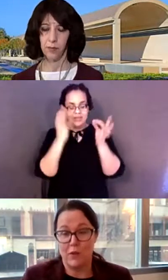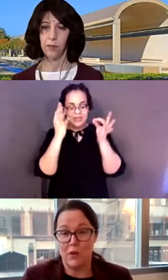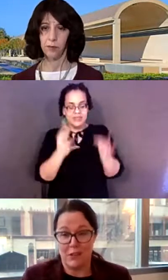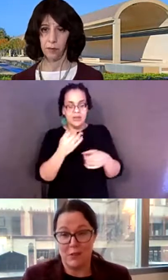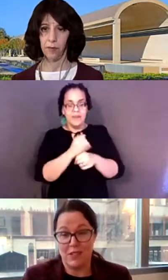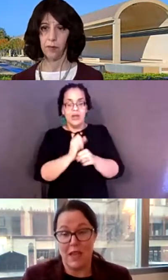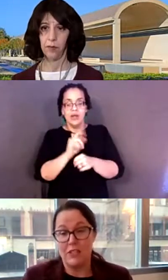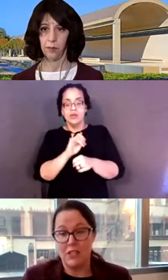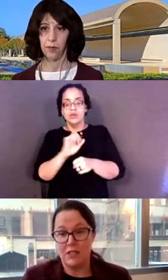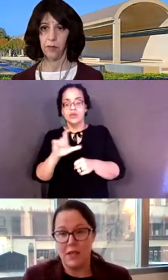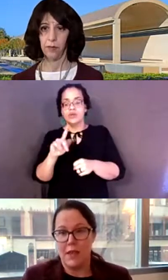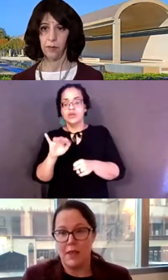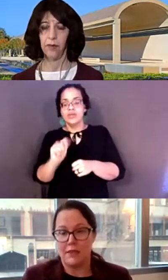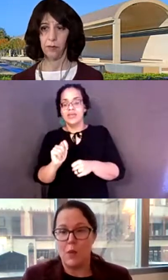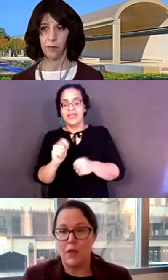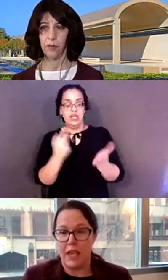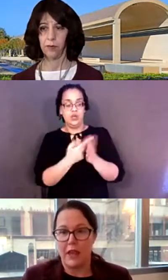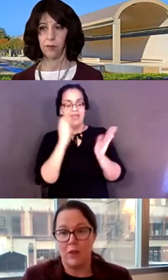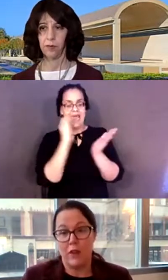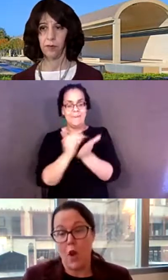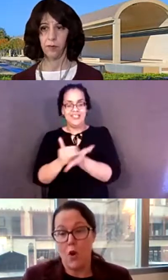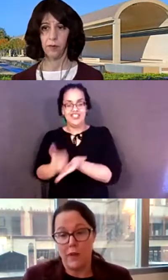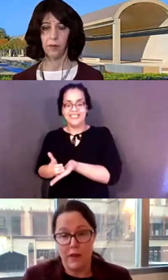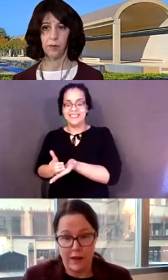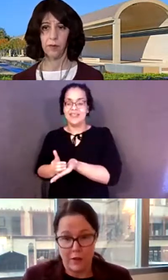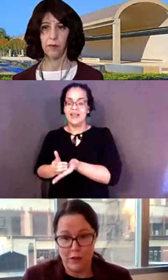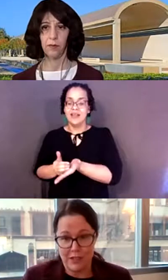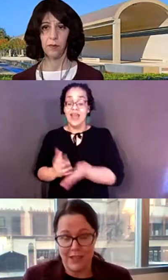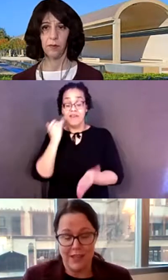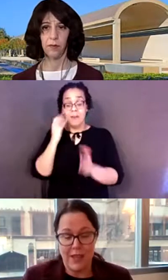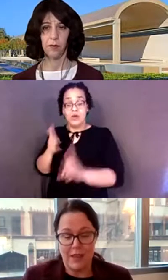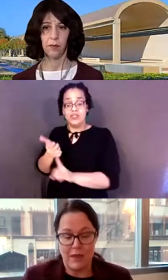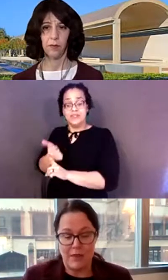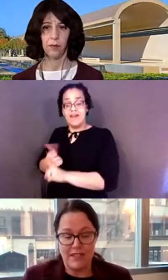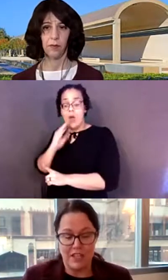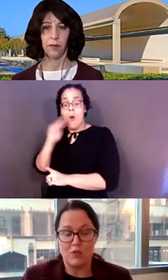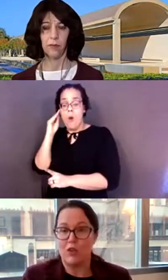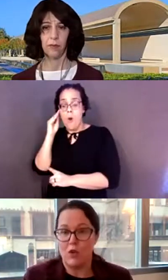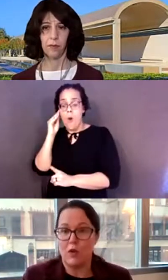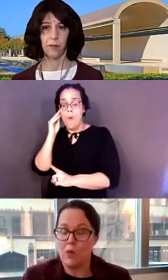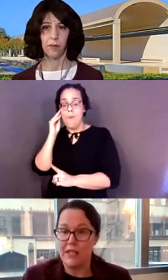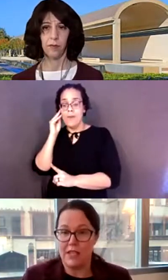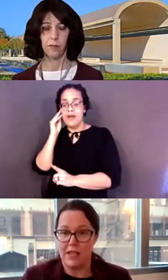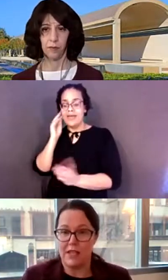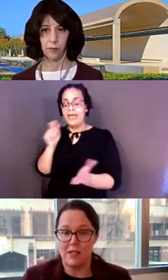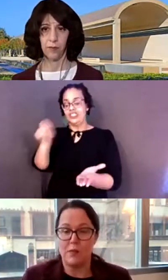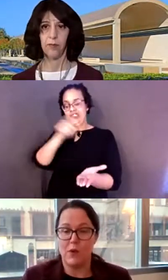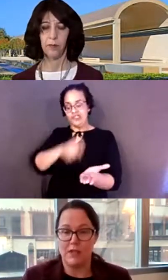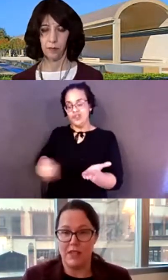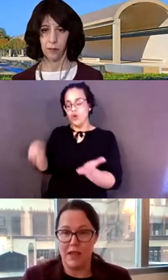it uses images that someone can, when they're home and not in an emergency, can maybe you know circle or point to the